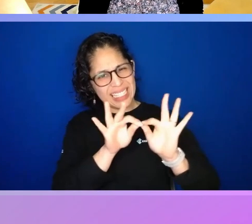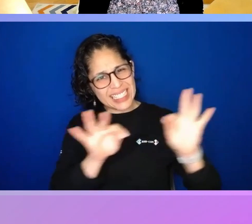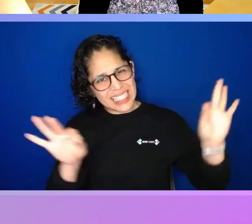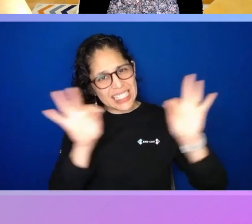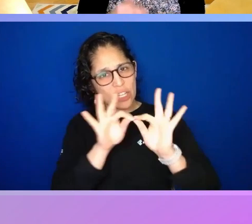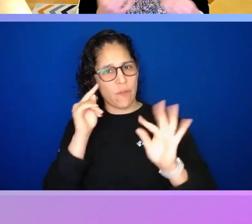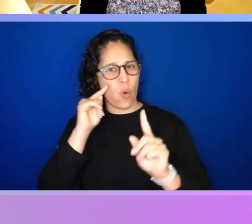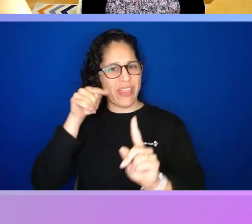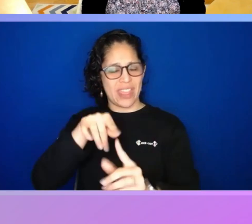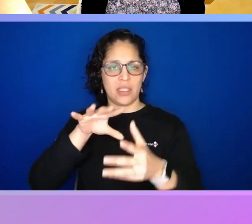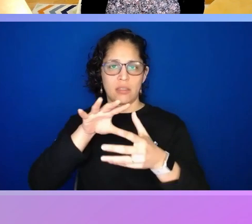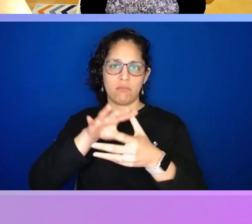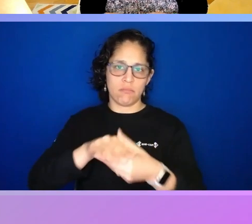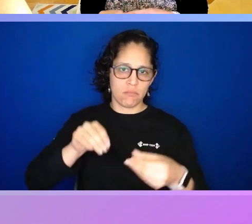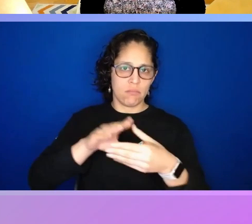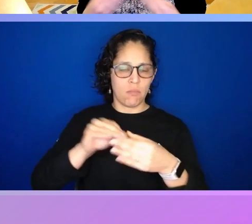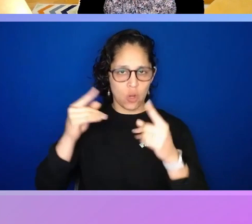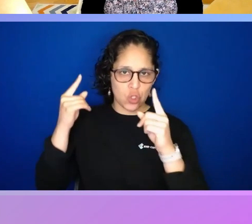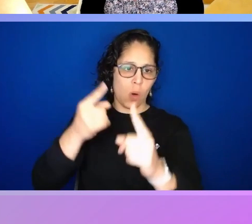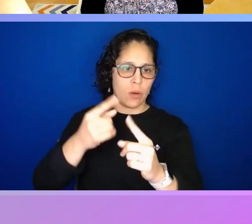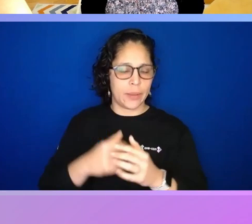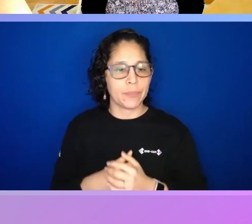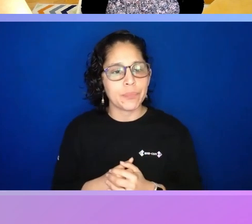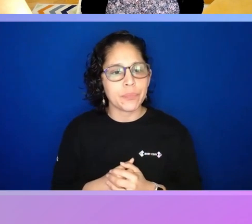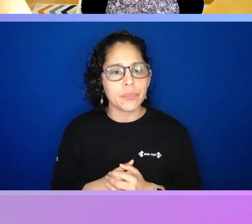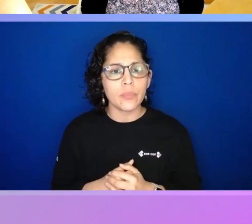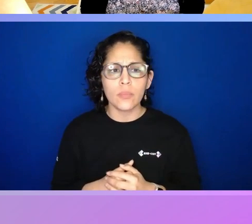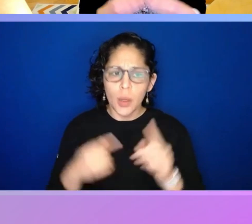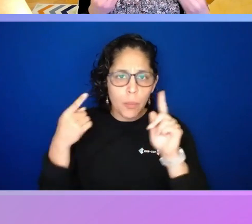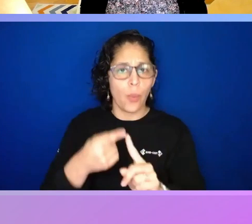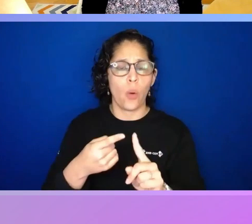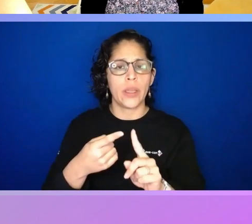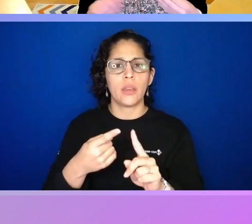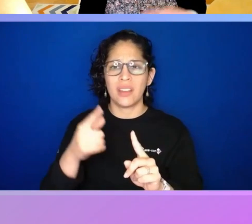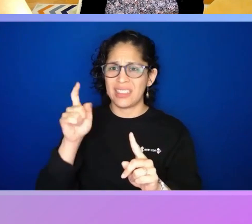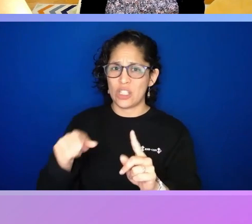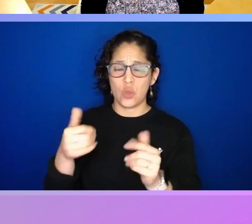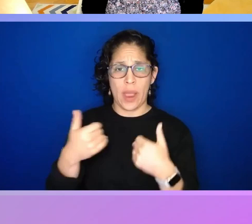link. The same is true down here in the social media links, that will come into play later on, so pay